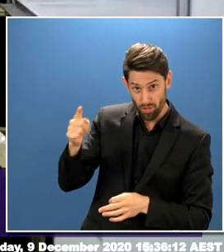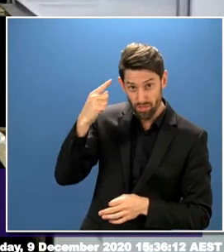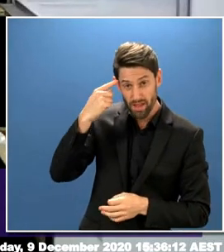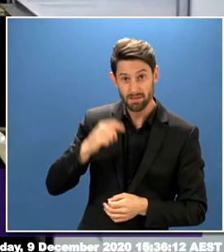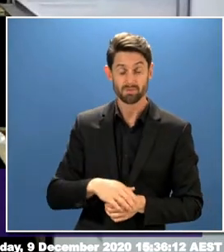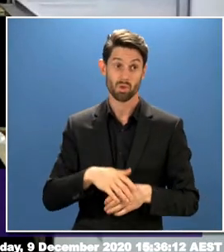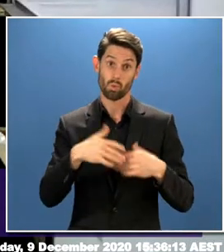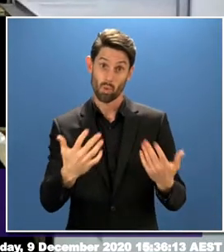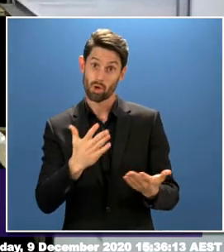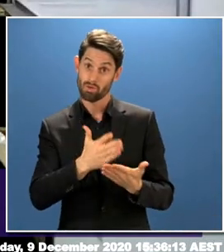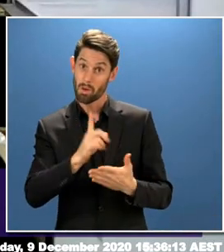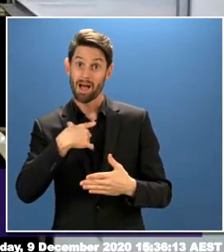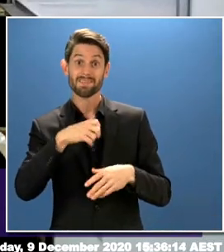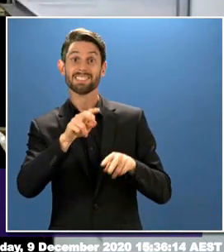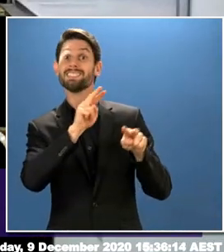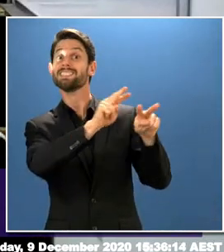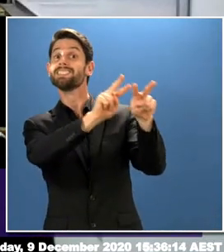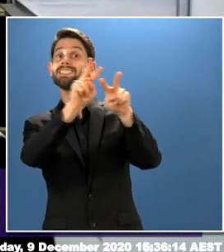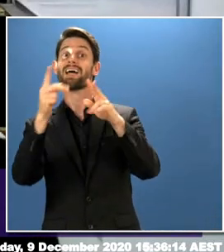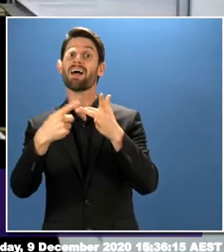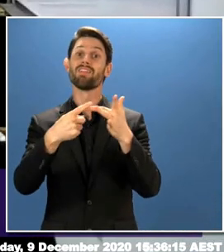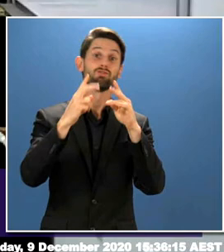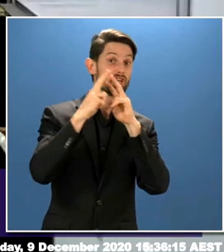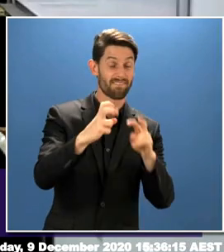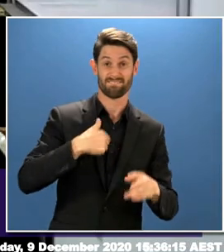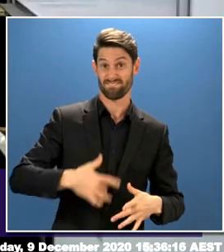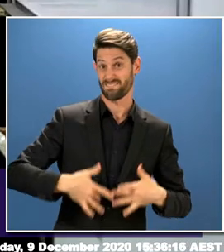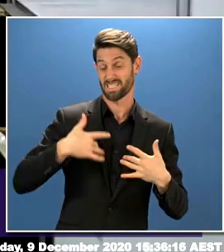study but other existing studies, I'm not sure on the answer.